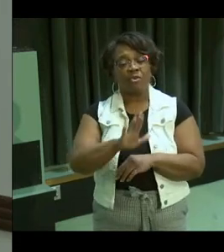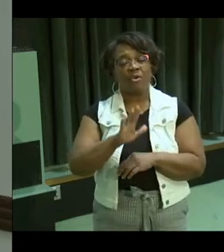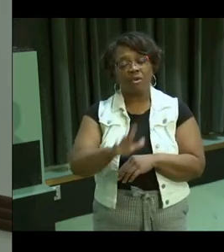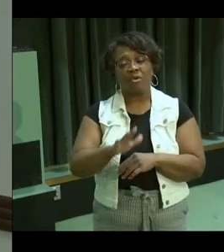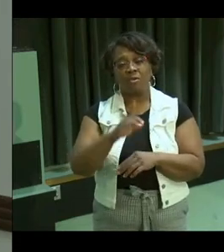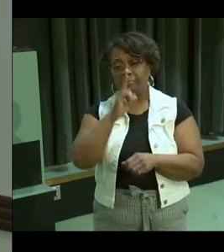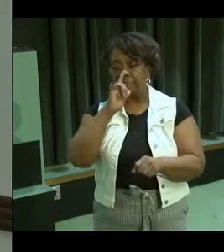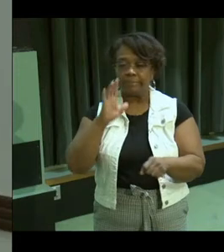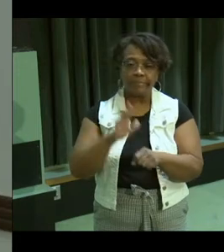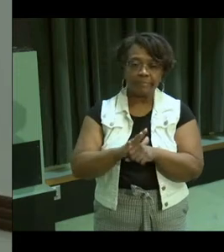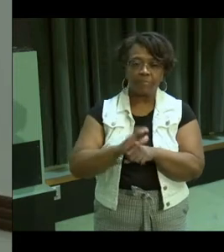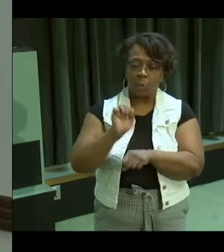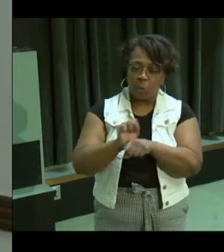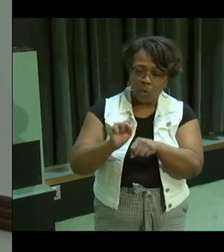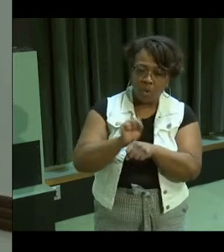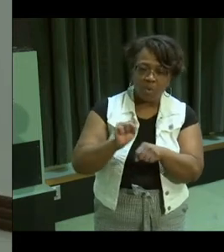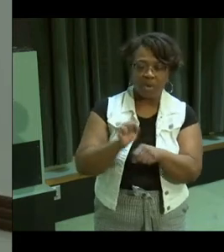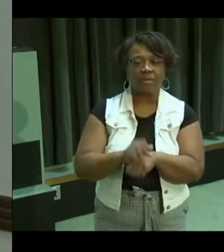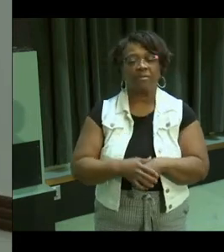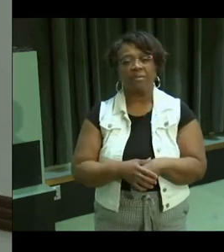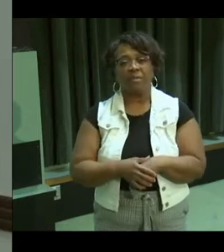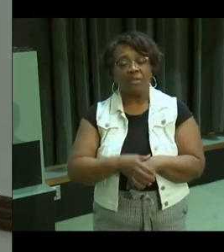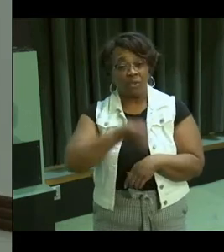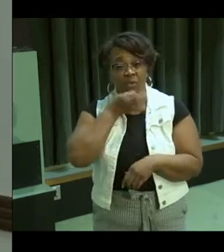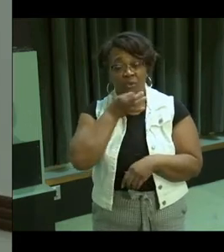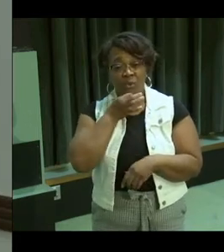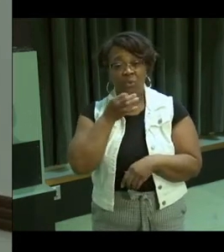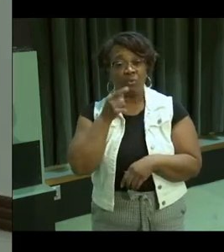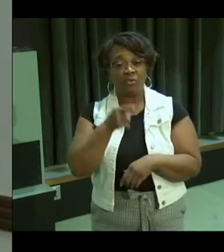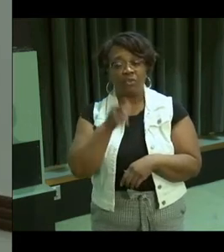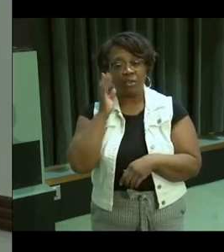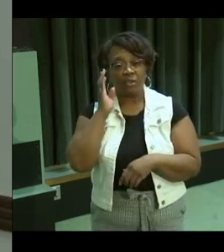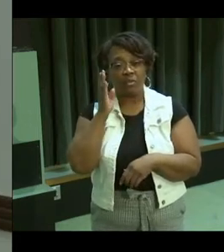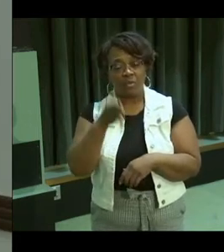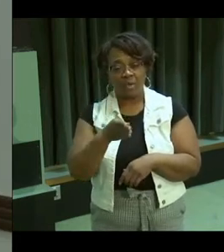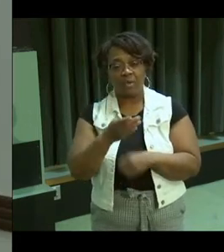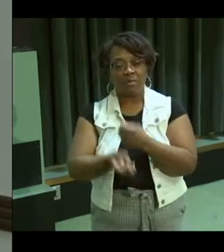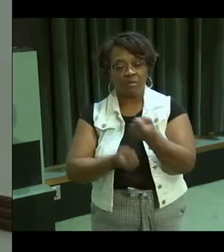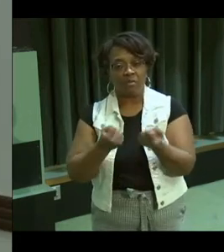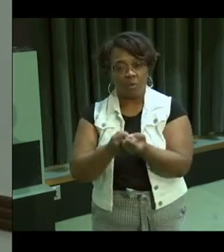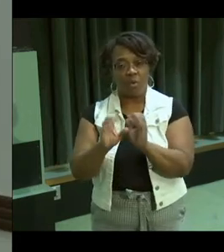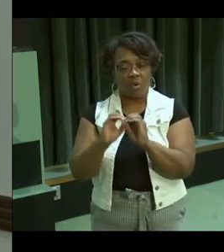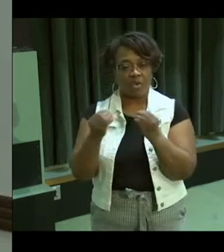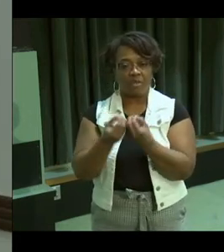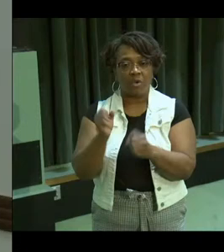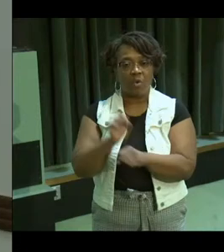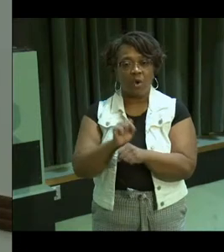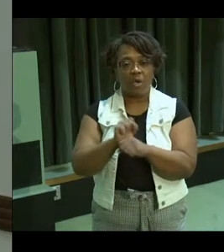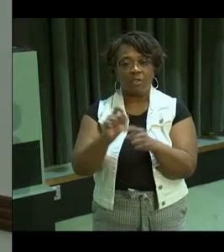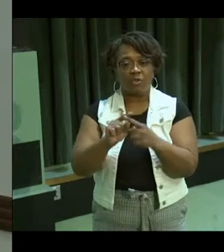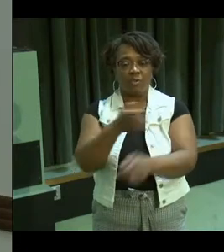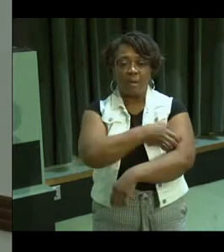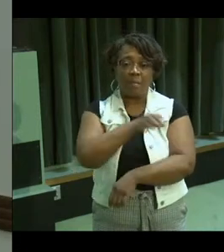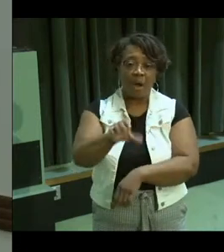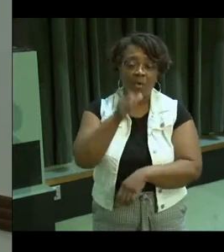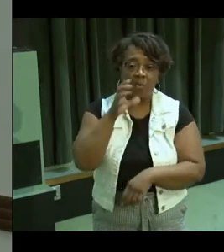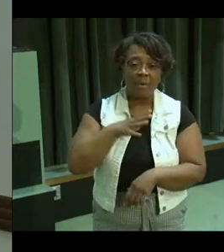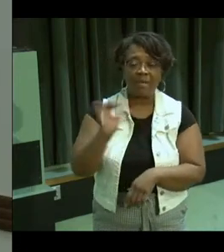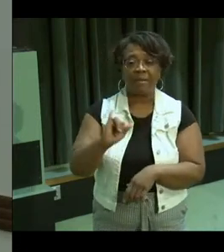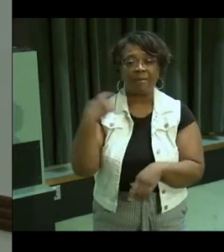hard work in. In the coming weeks, she will extend her